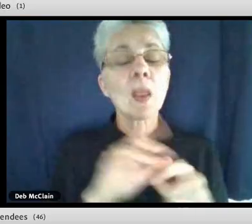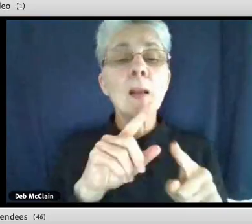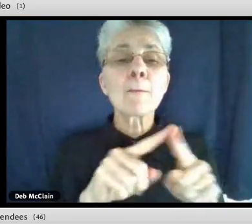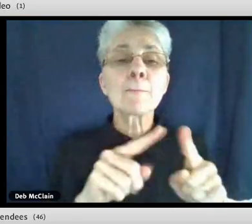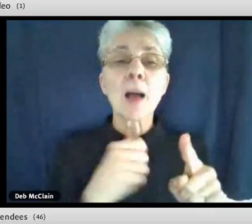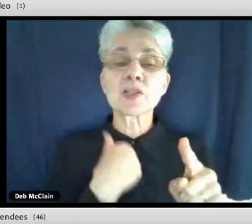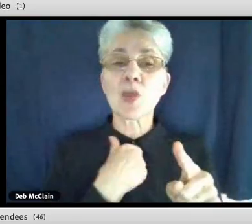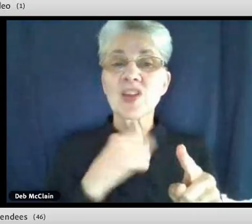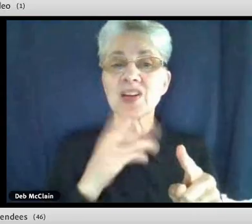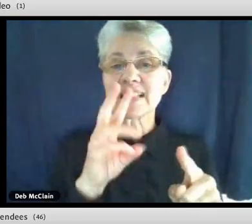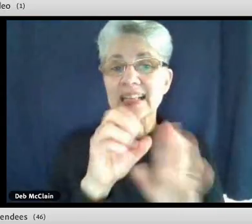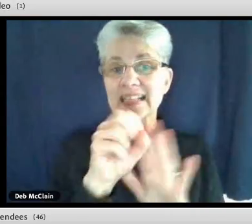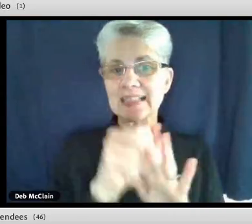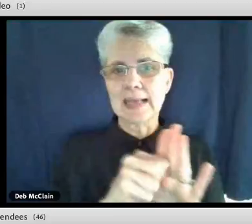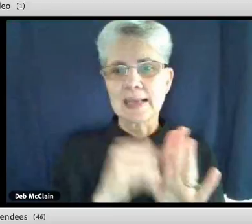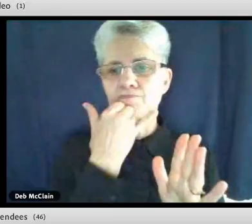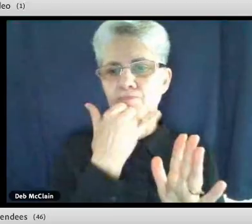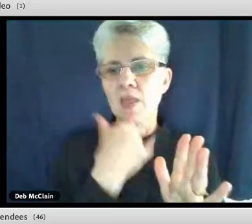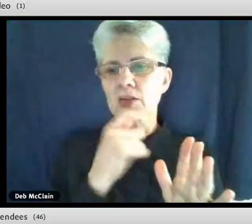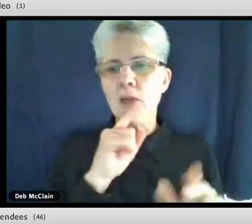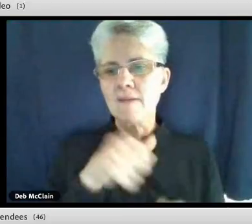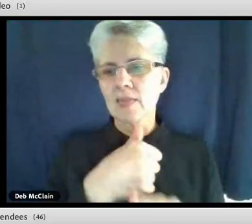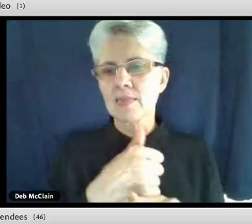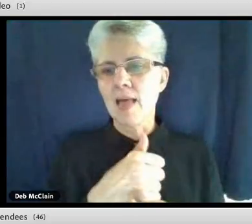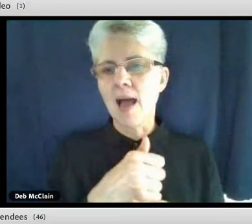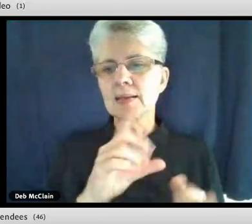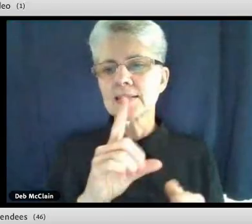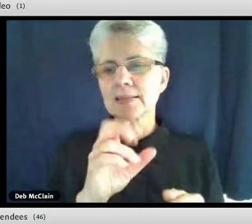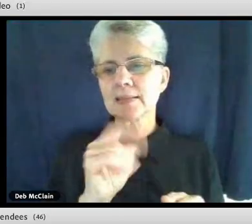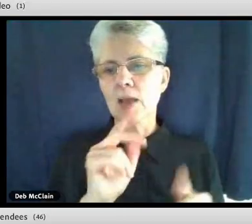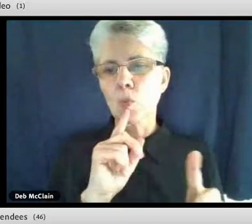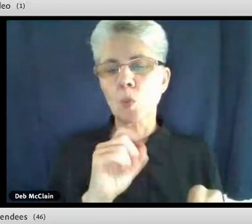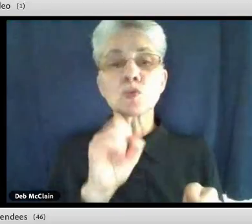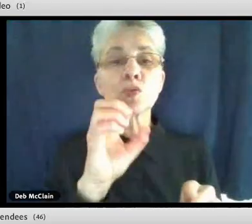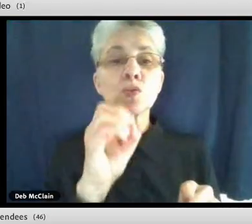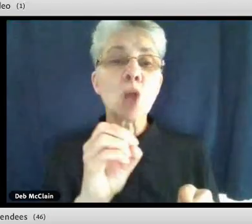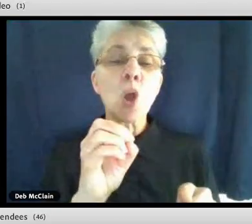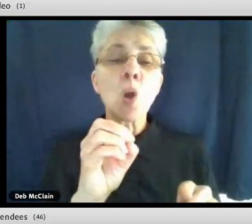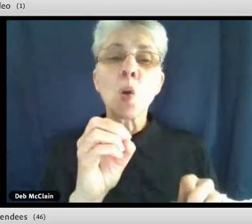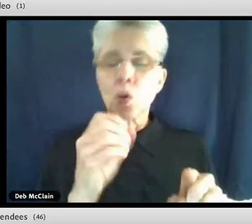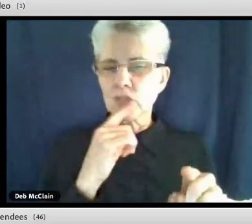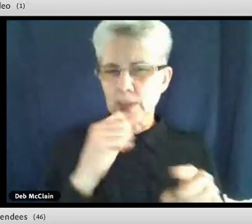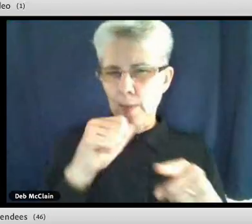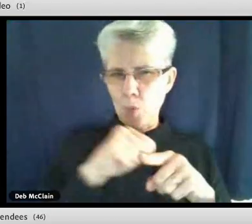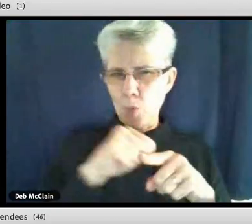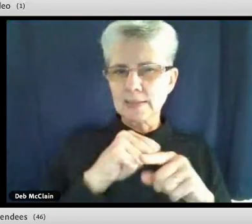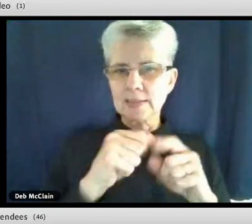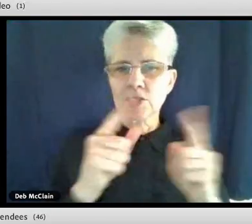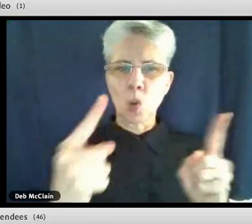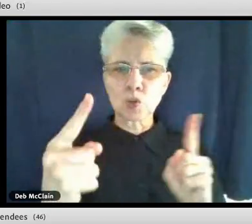There's only six states that don't have lockdown orders, and so you just want to practice social distancing.